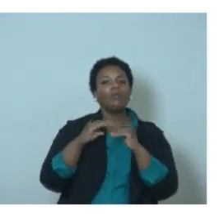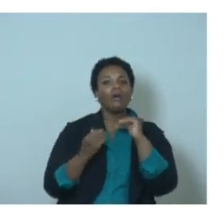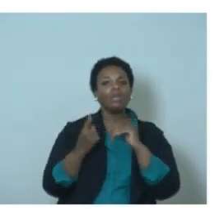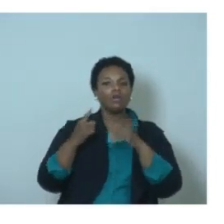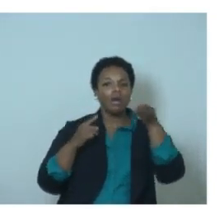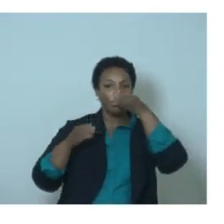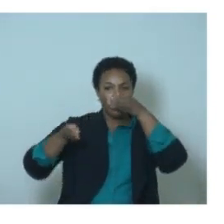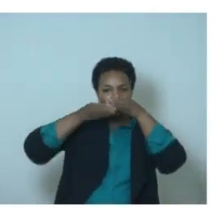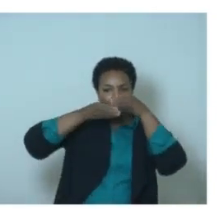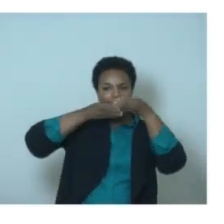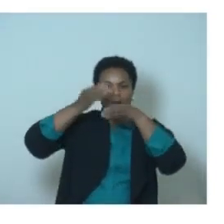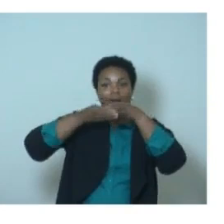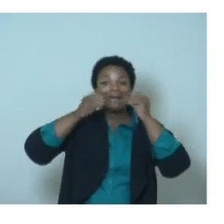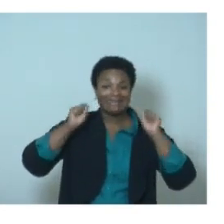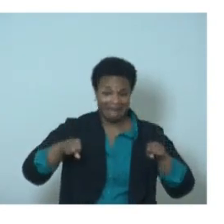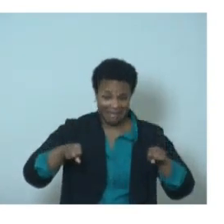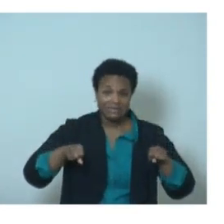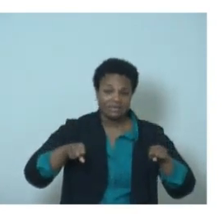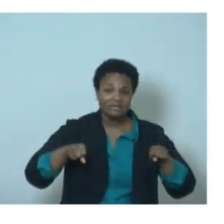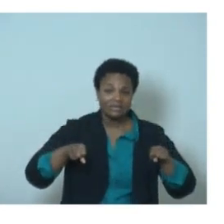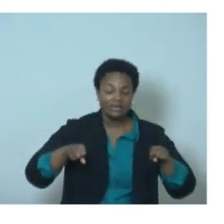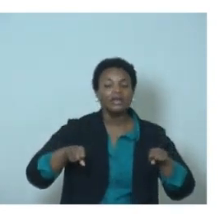PLEASE WEAR A FACE COVERING MULTI-LAYER CLOTH MASS RECOMMENDED.